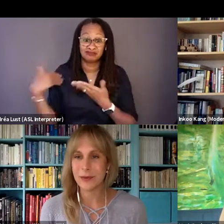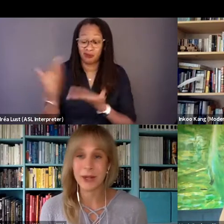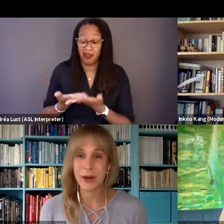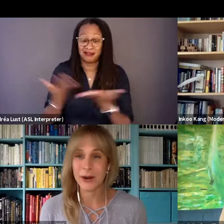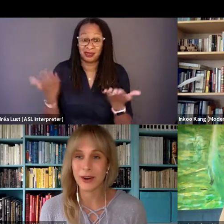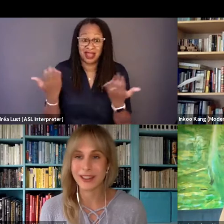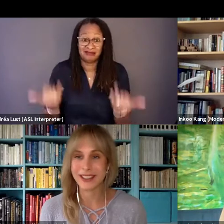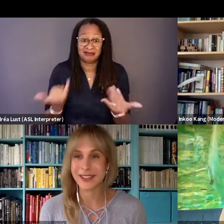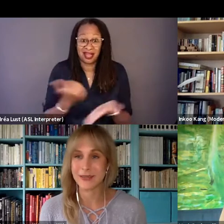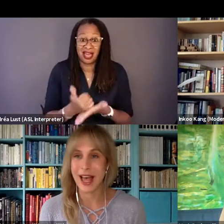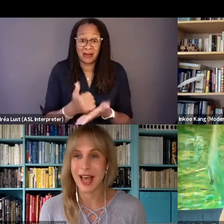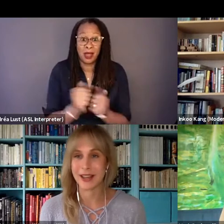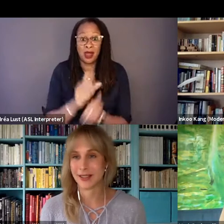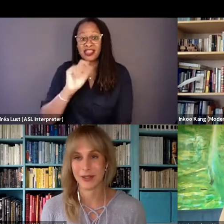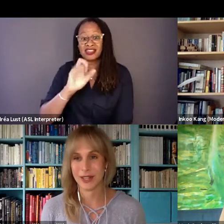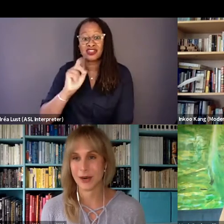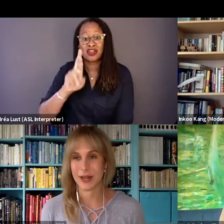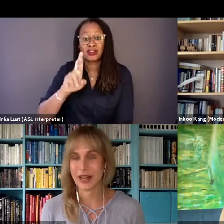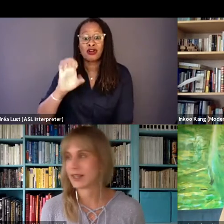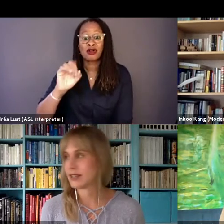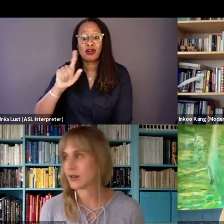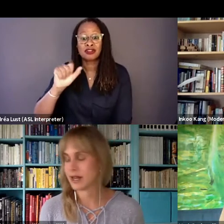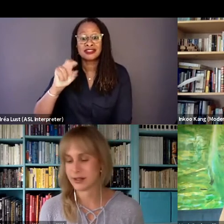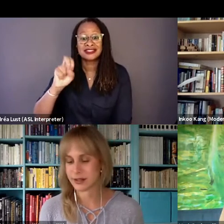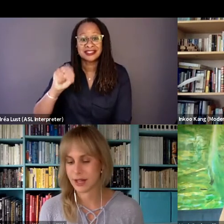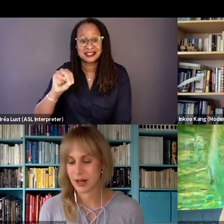With Tucker Carlson heading an anti-trans